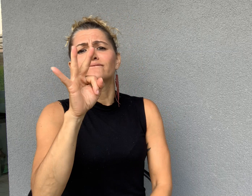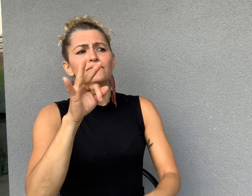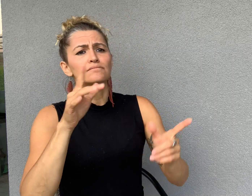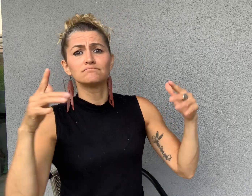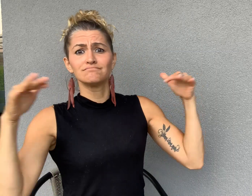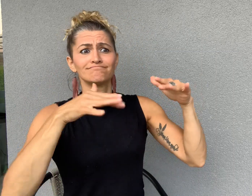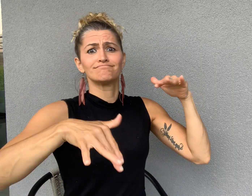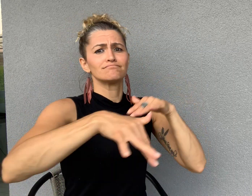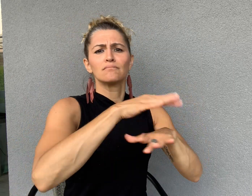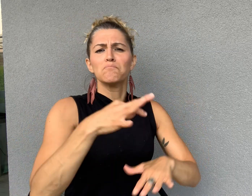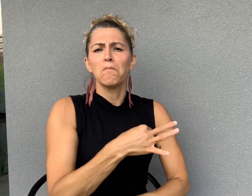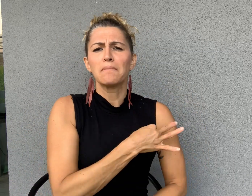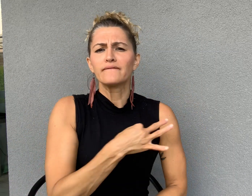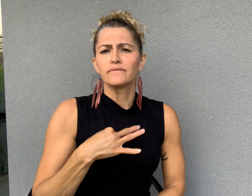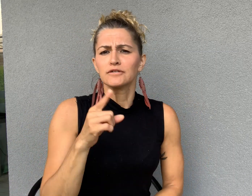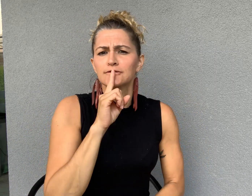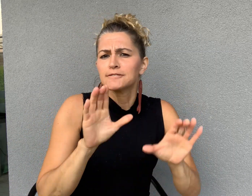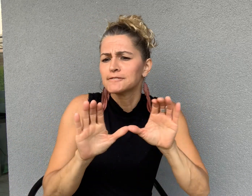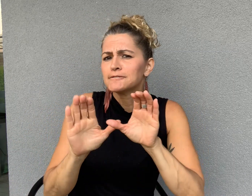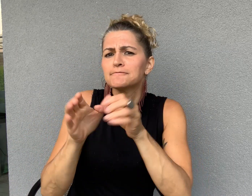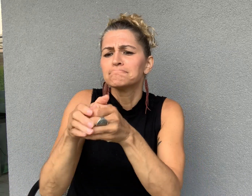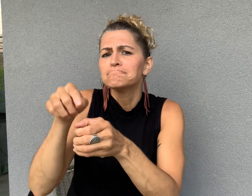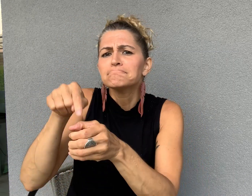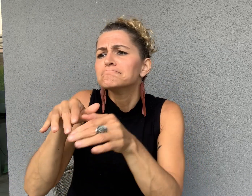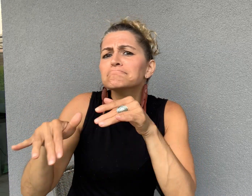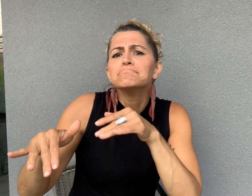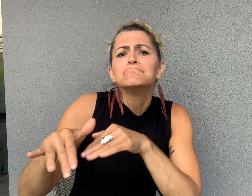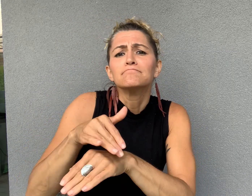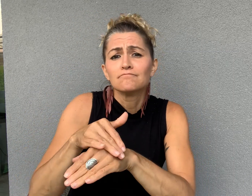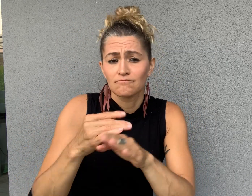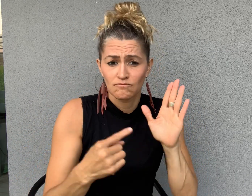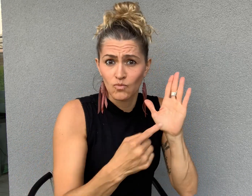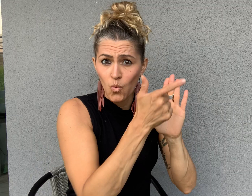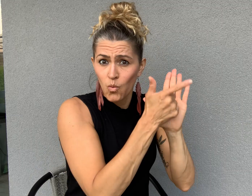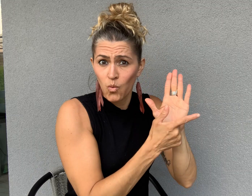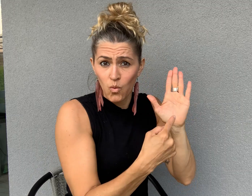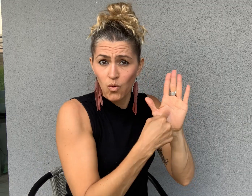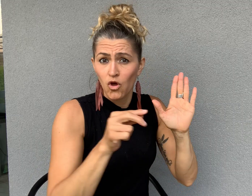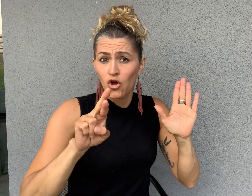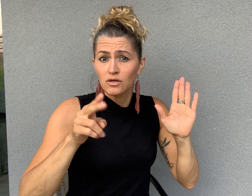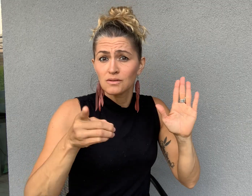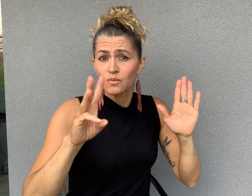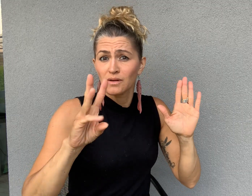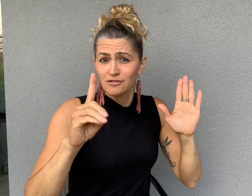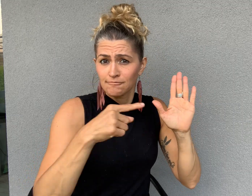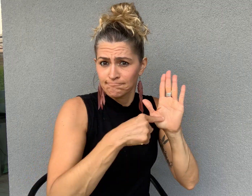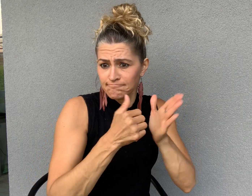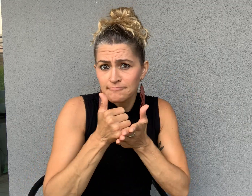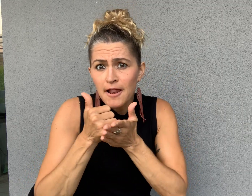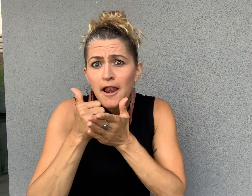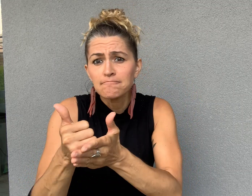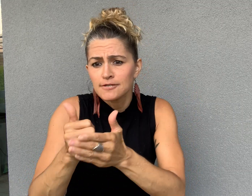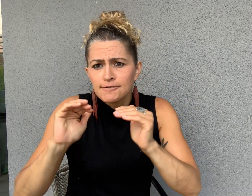already does not protect disabled people